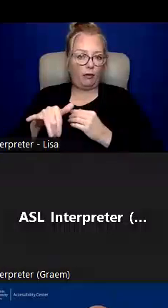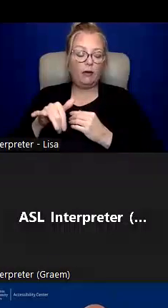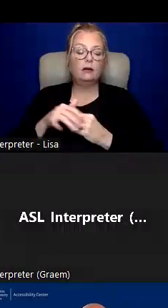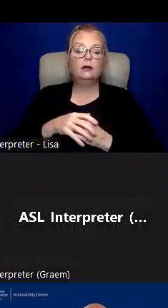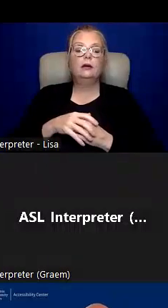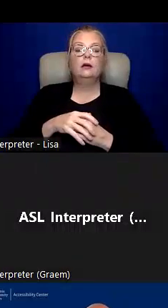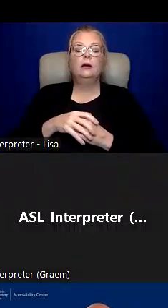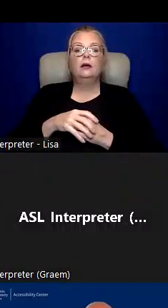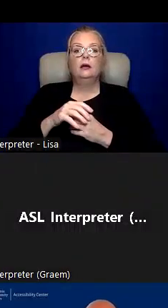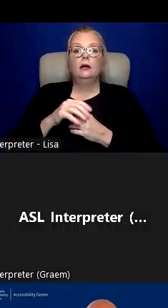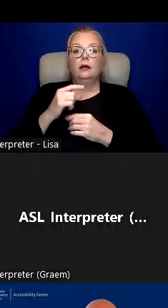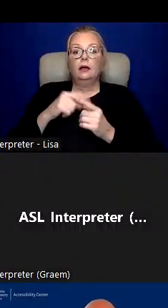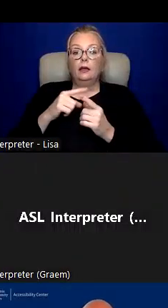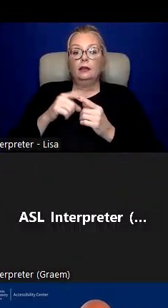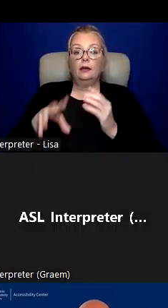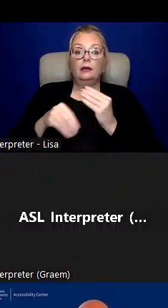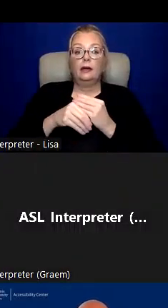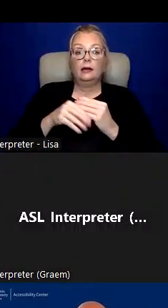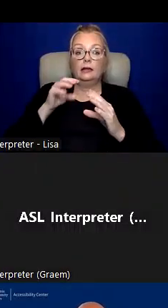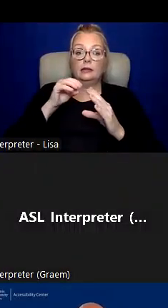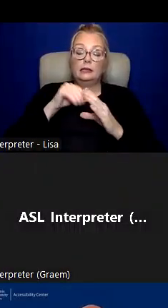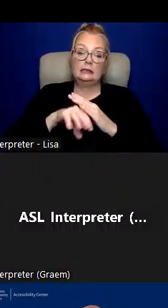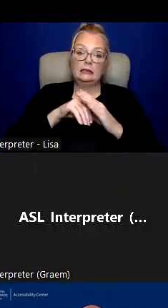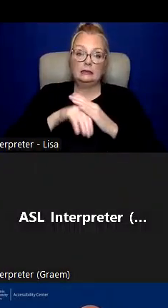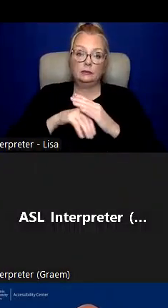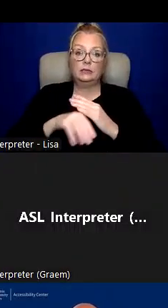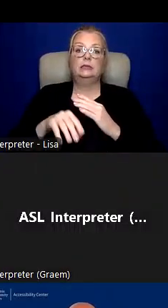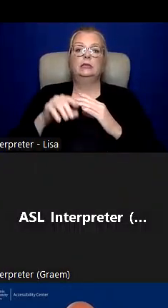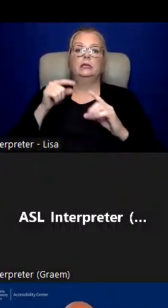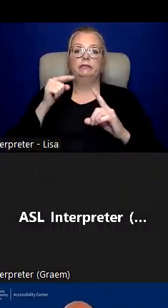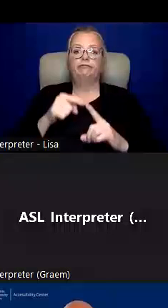And then I added the accessibility piece on top of that, so a potential purchase.